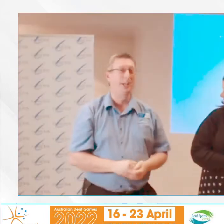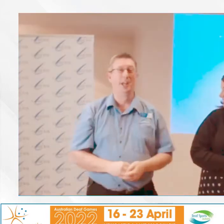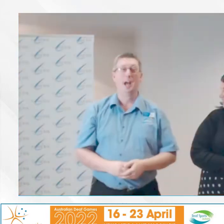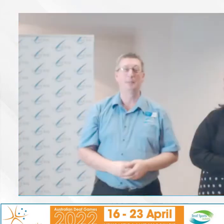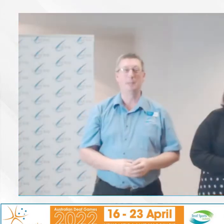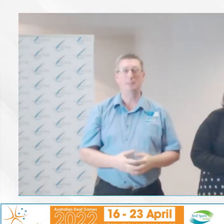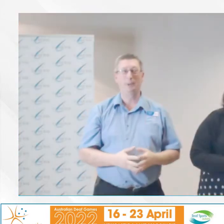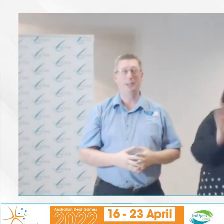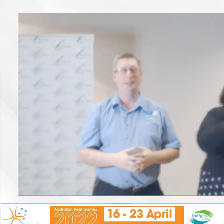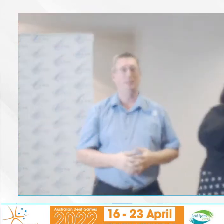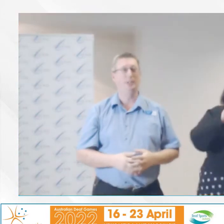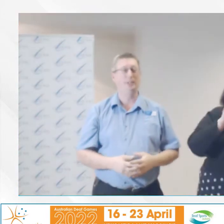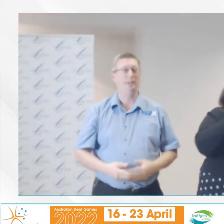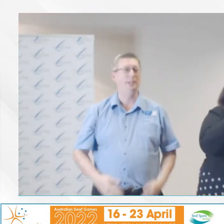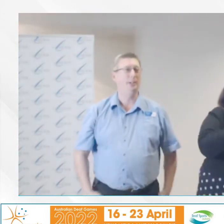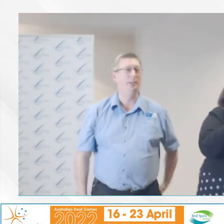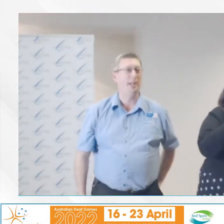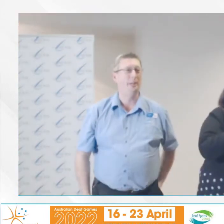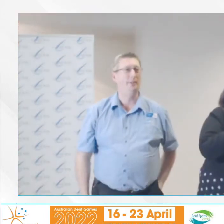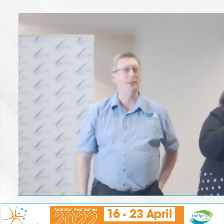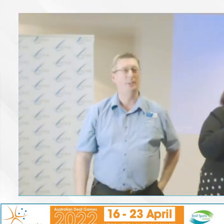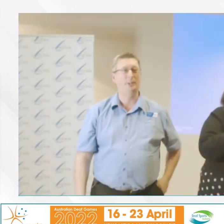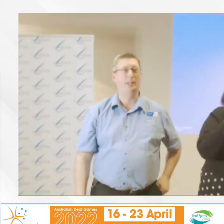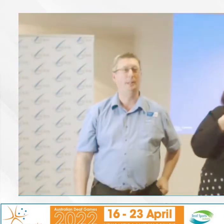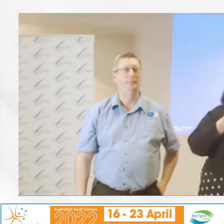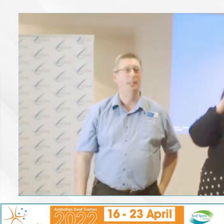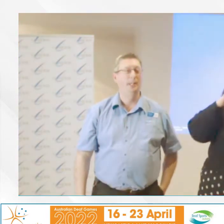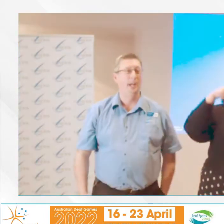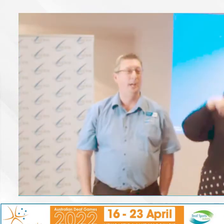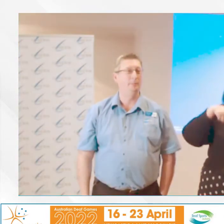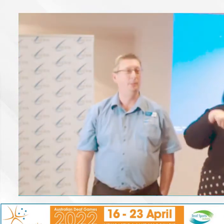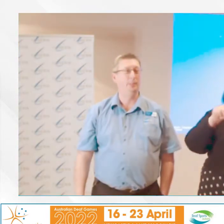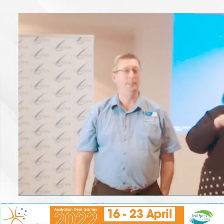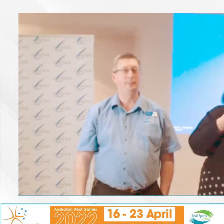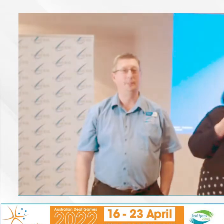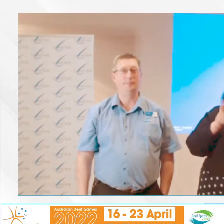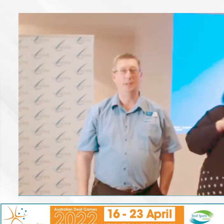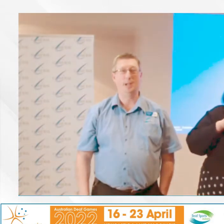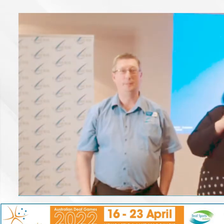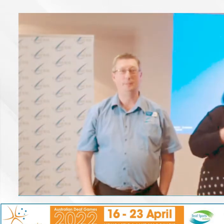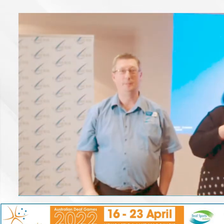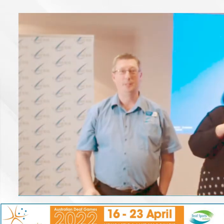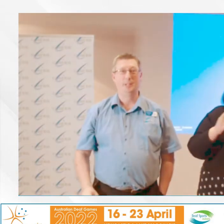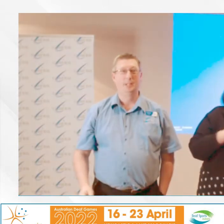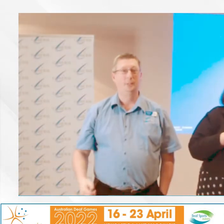hi my name is brennan i'm a junior manager here at cardiff rsl club looking looking